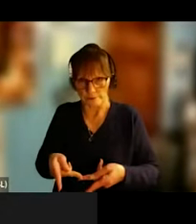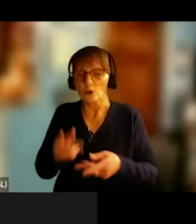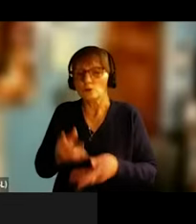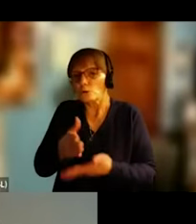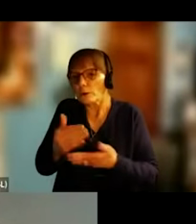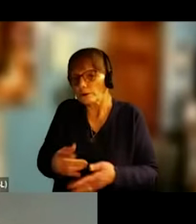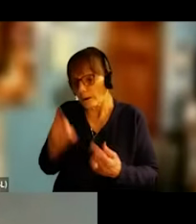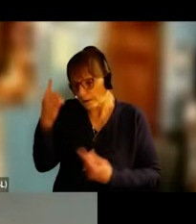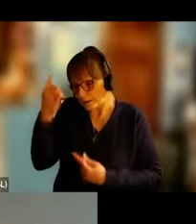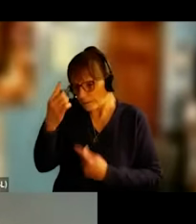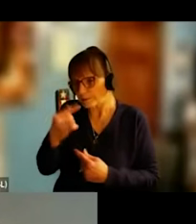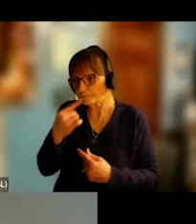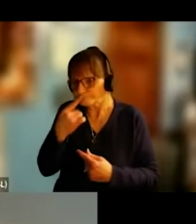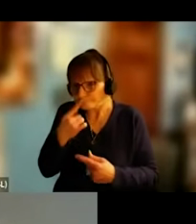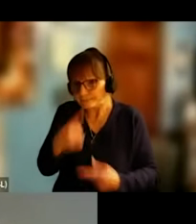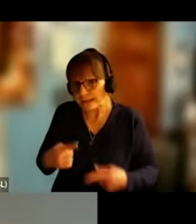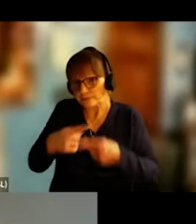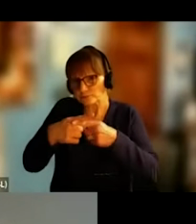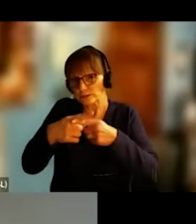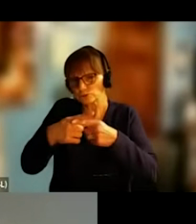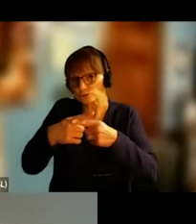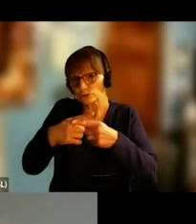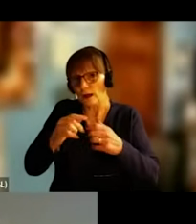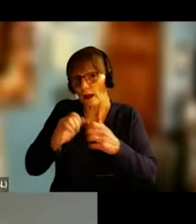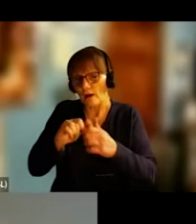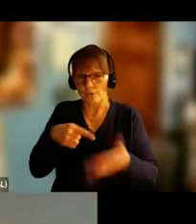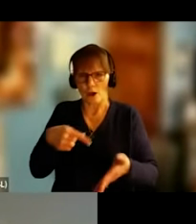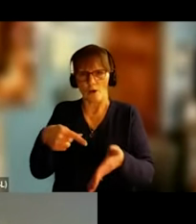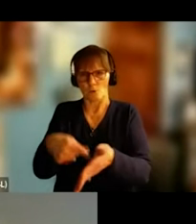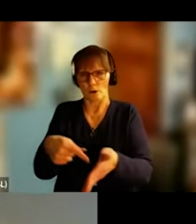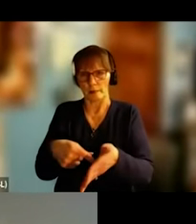about intersectionality of affordability, accessibility,